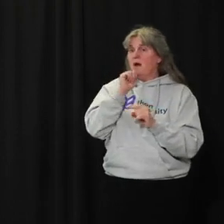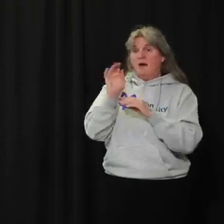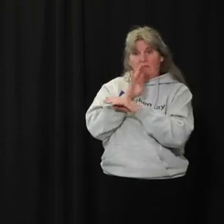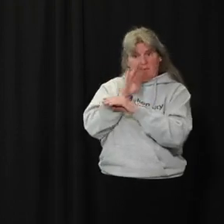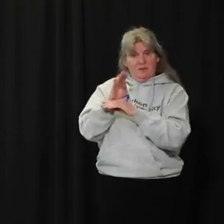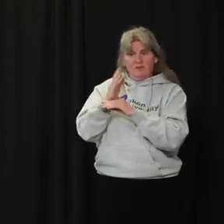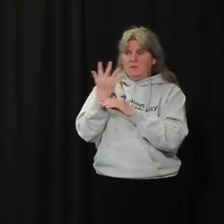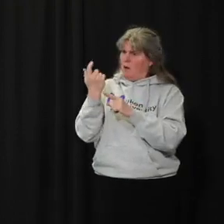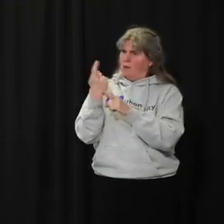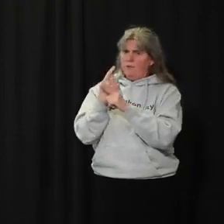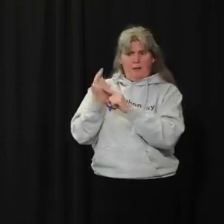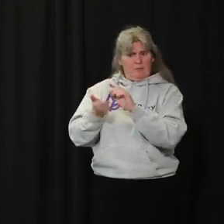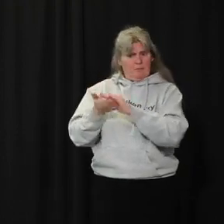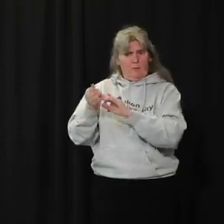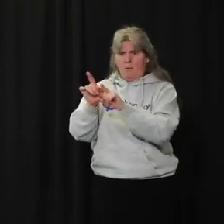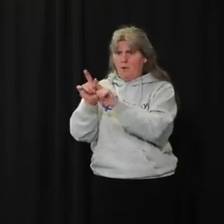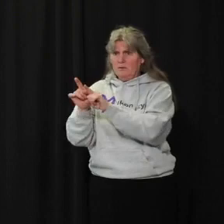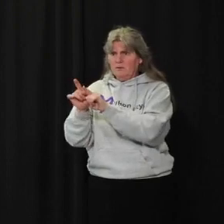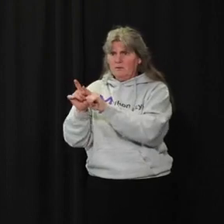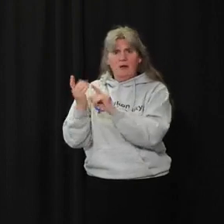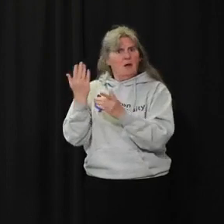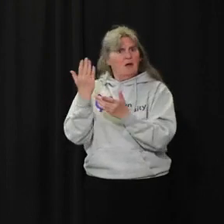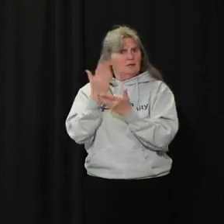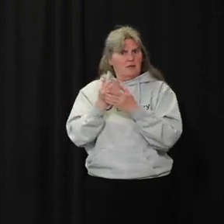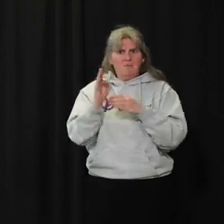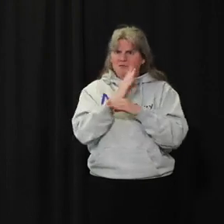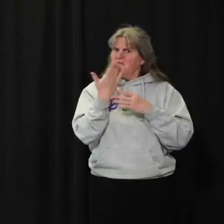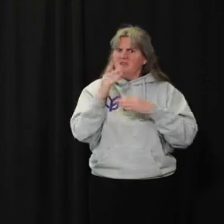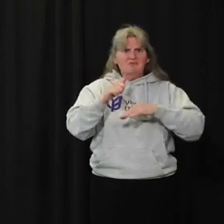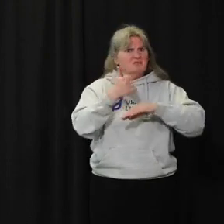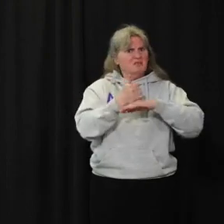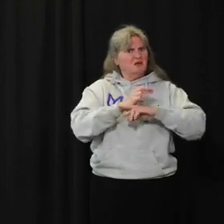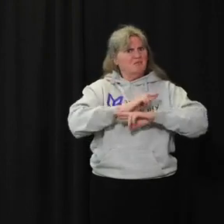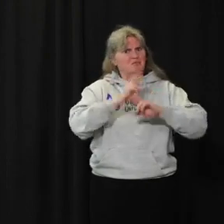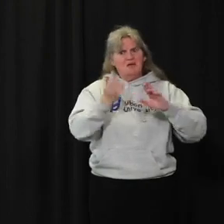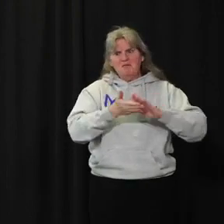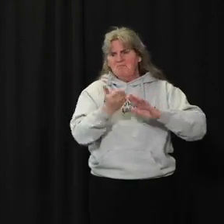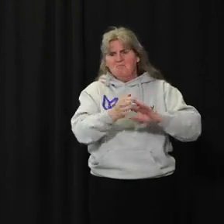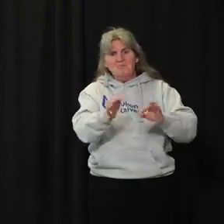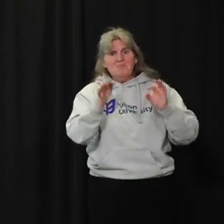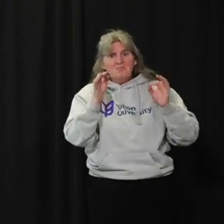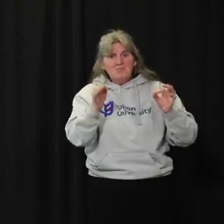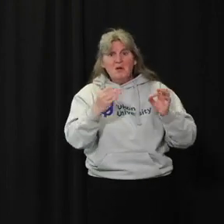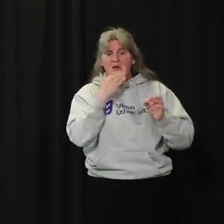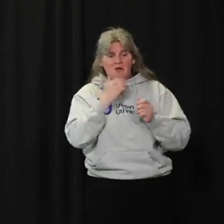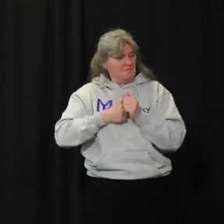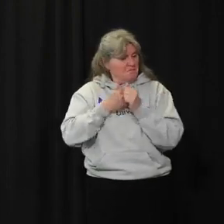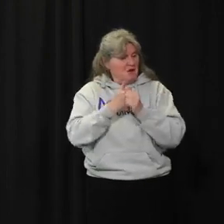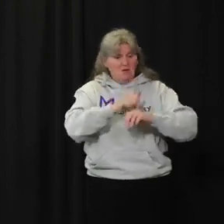as trying to get it right. We have some business owners doing an extraordinary job of making sure protocols are in